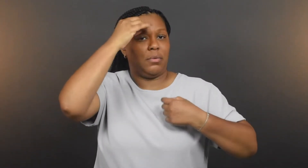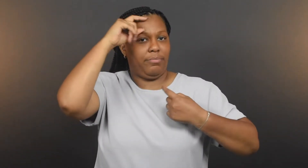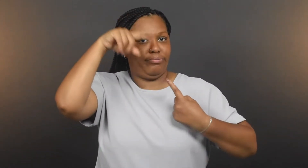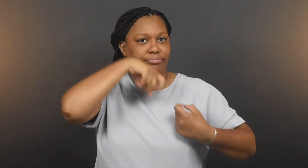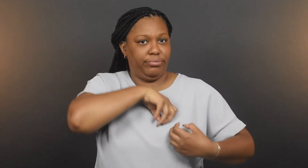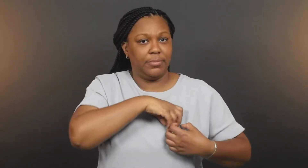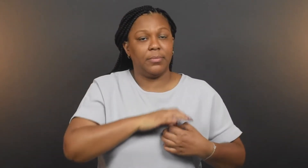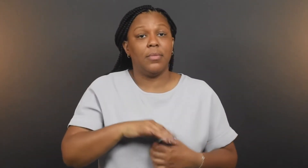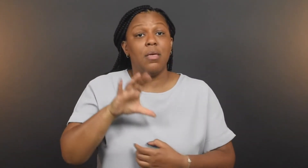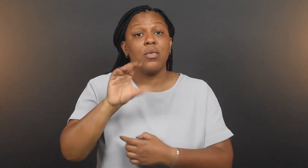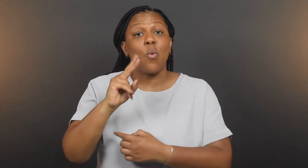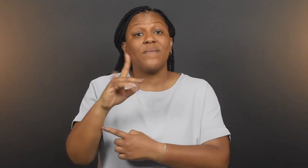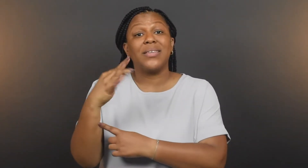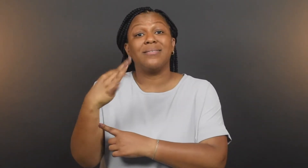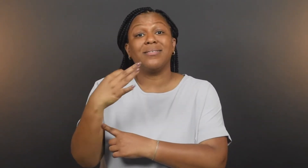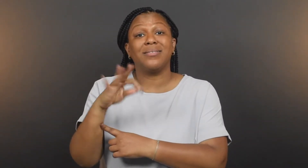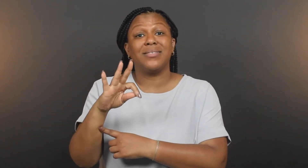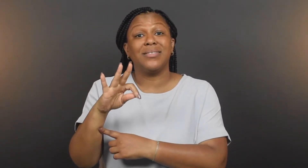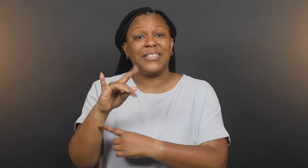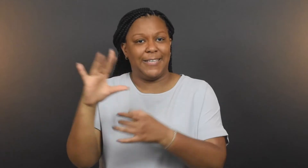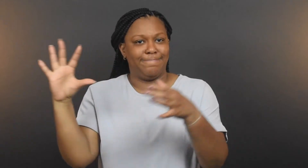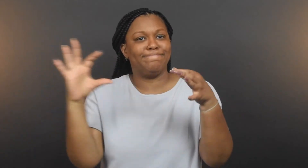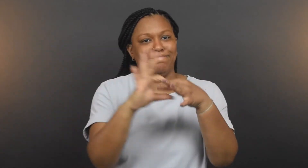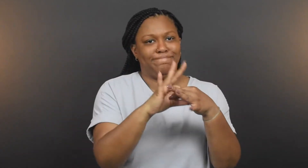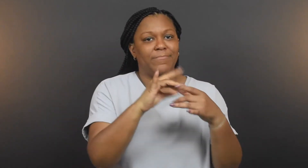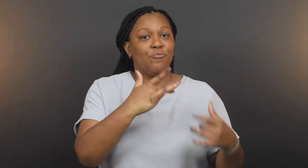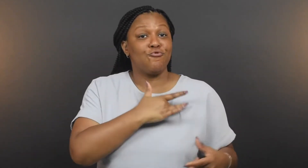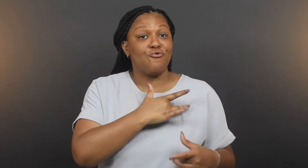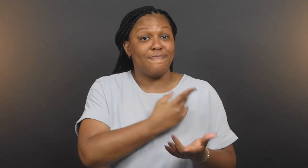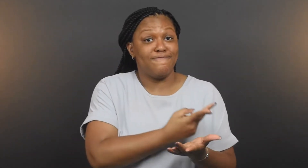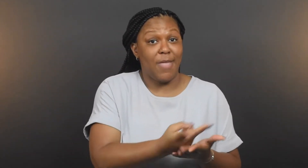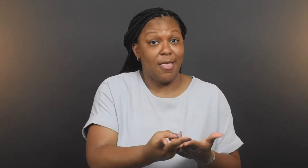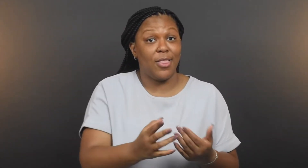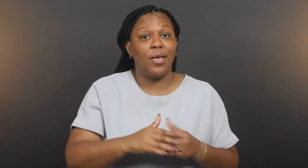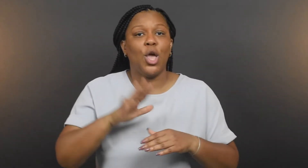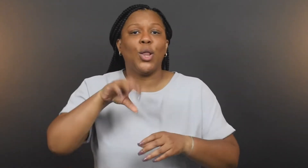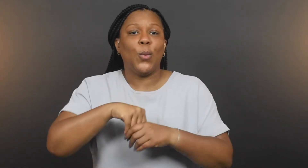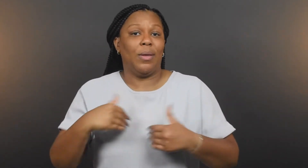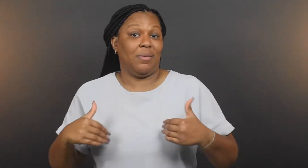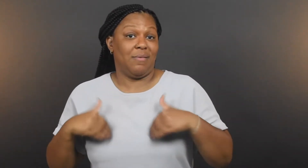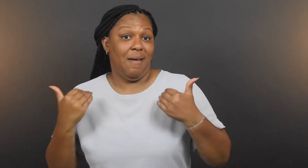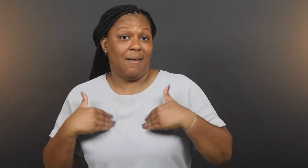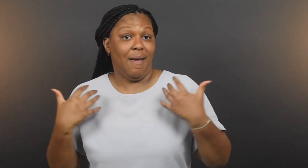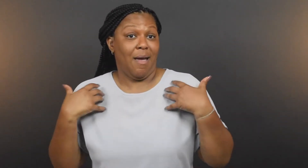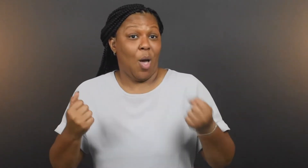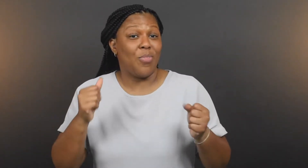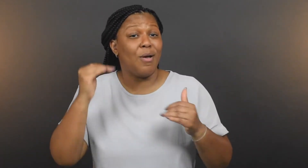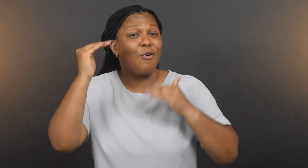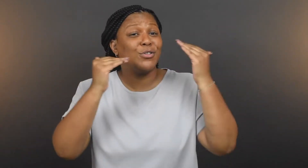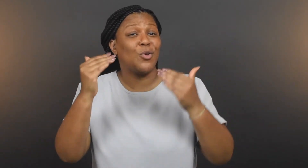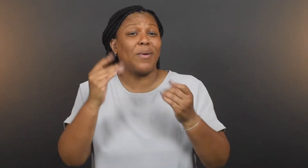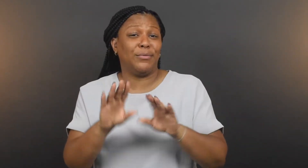blood vessels. COVID-19 has been linked to heart failure, including in young,